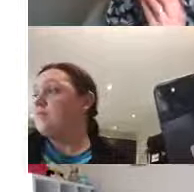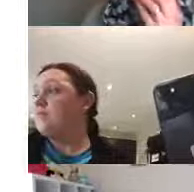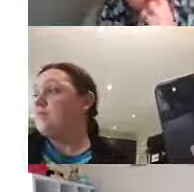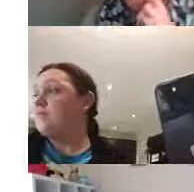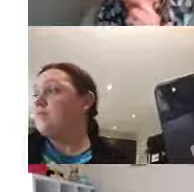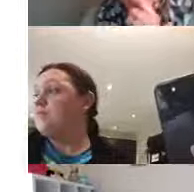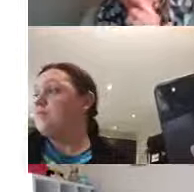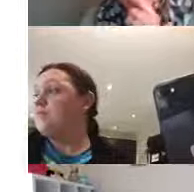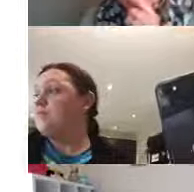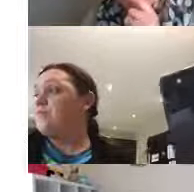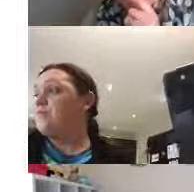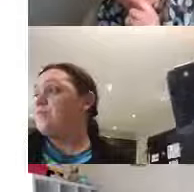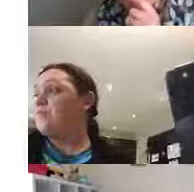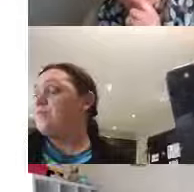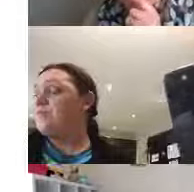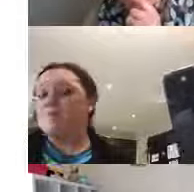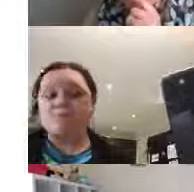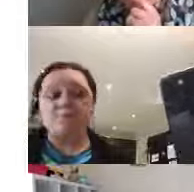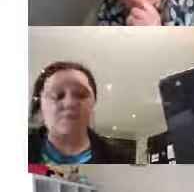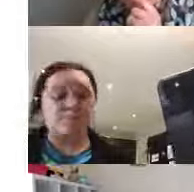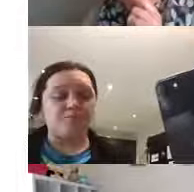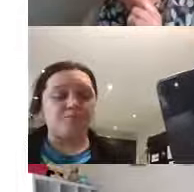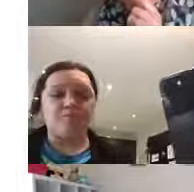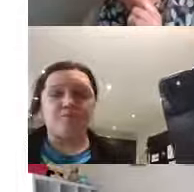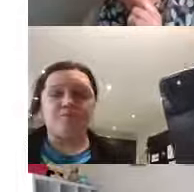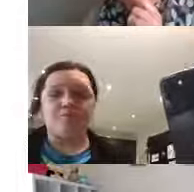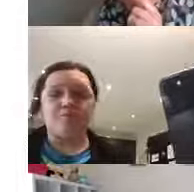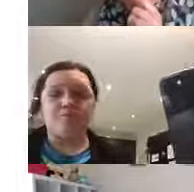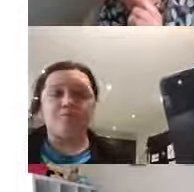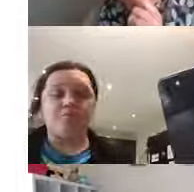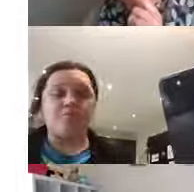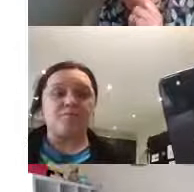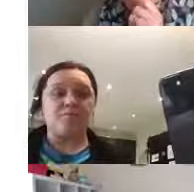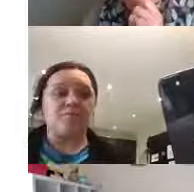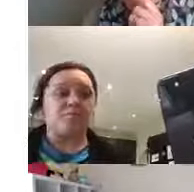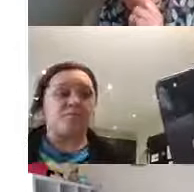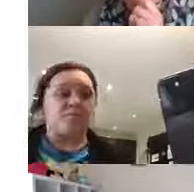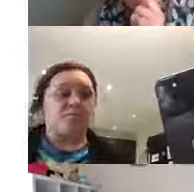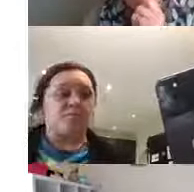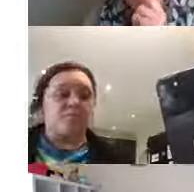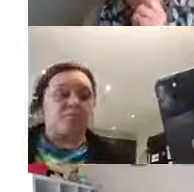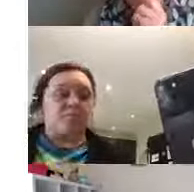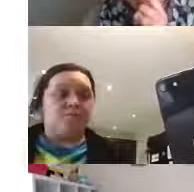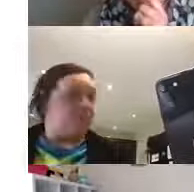we became a member of this network in 2020 which was brilliant it gave us access to